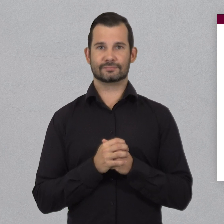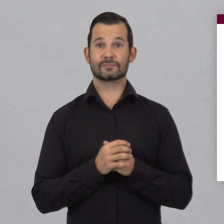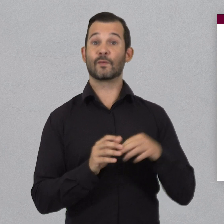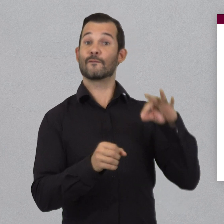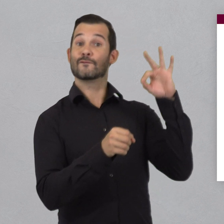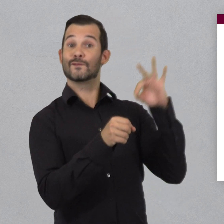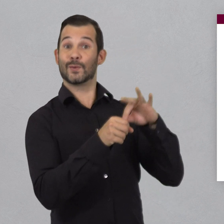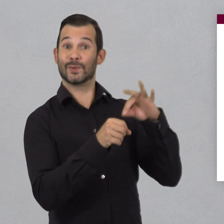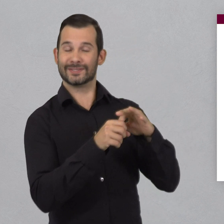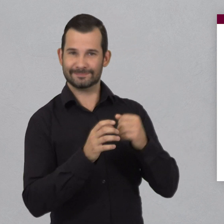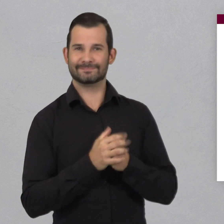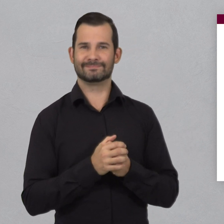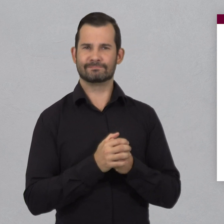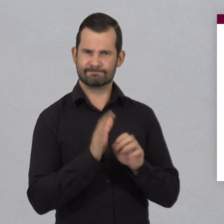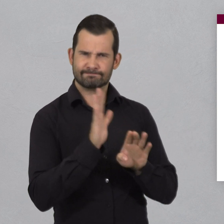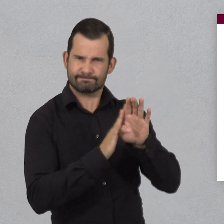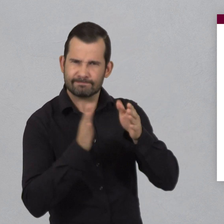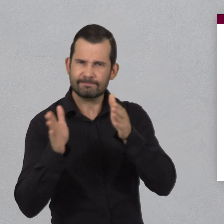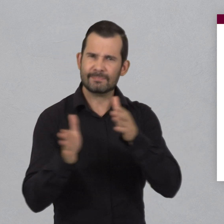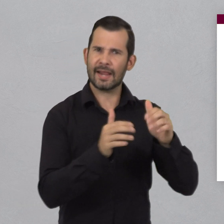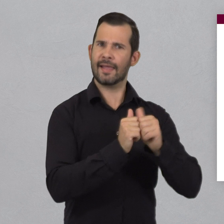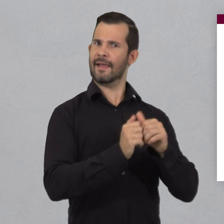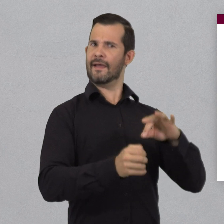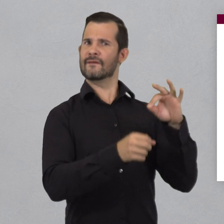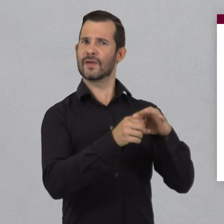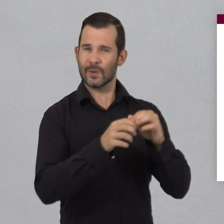Voting Make a plan to vote